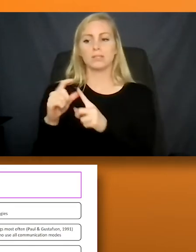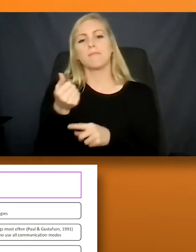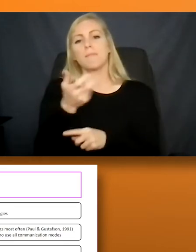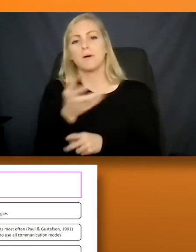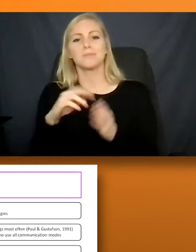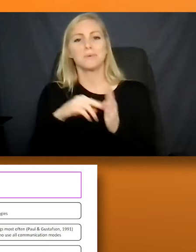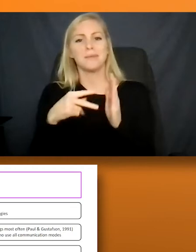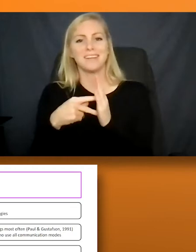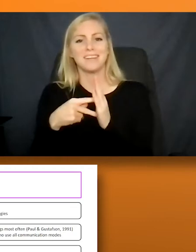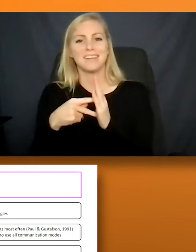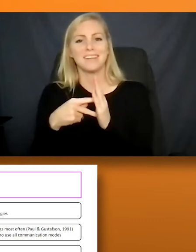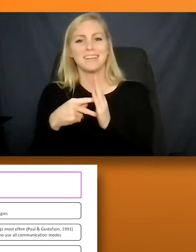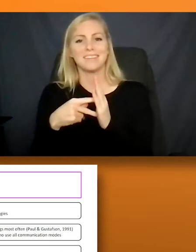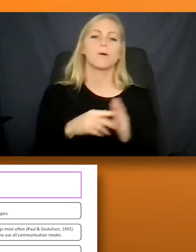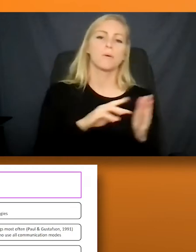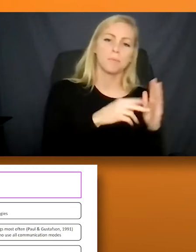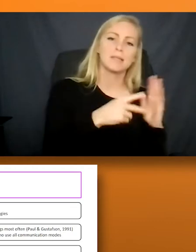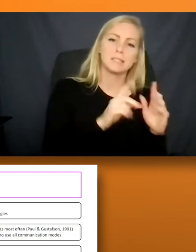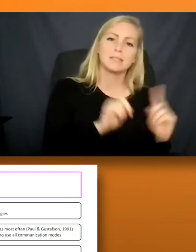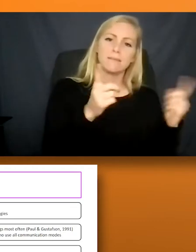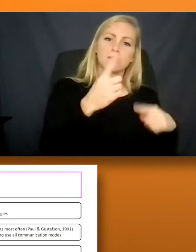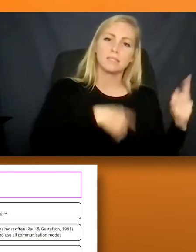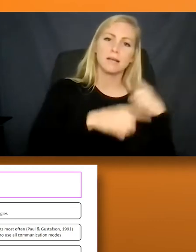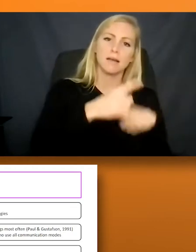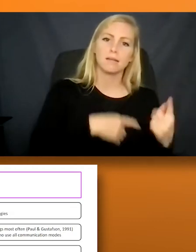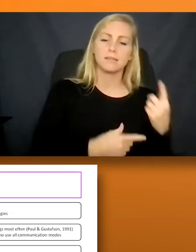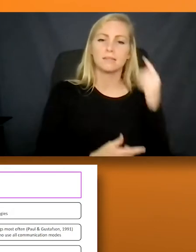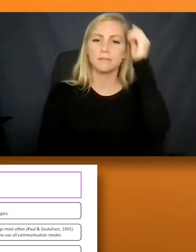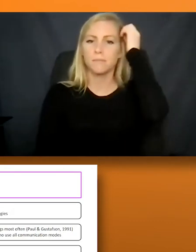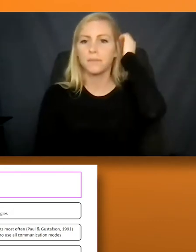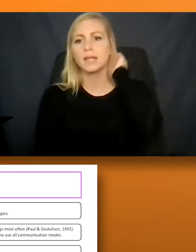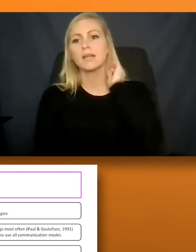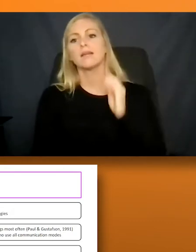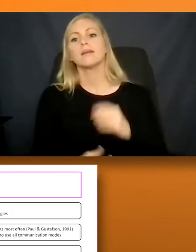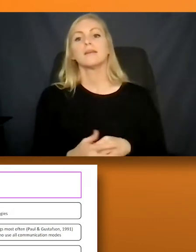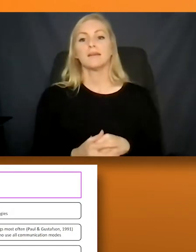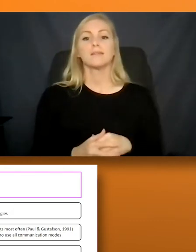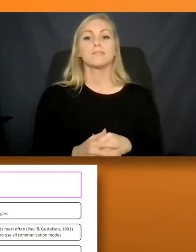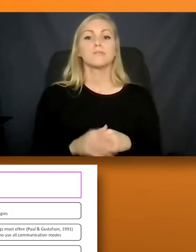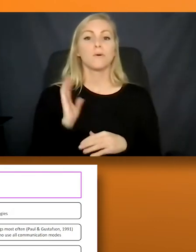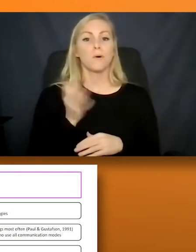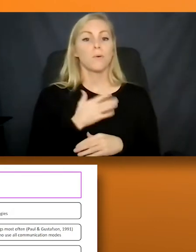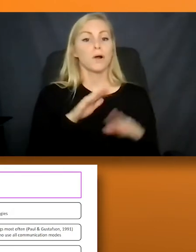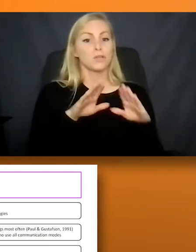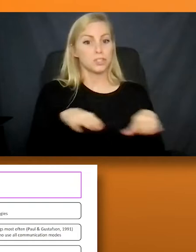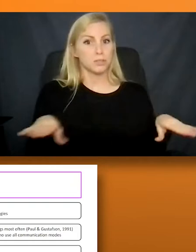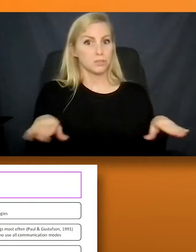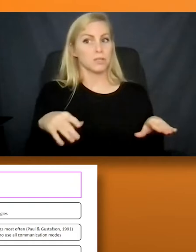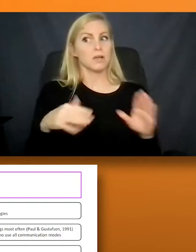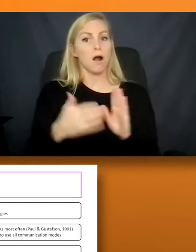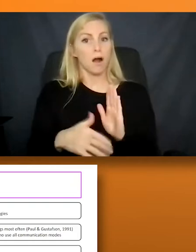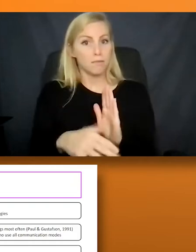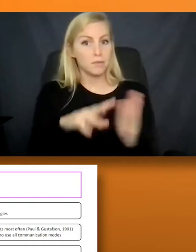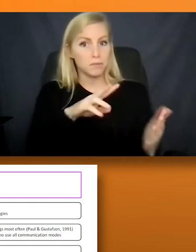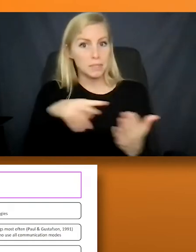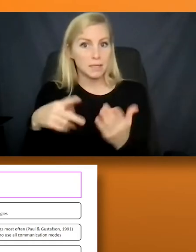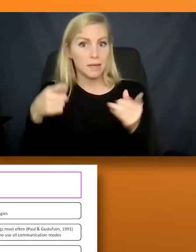So, that's our next challenge. We have words that have multiple meanings, they have multiple signs. And our children most often when they're reading,